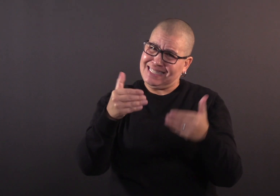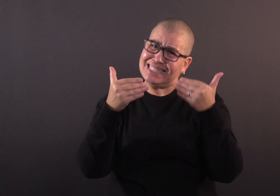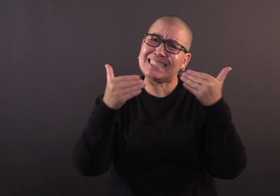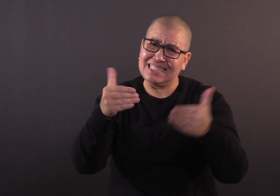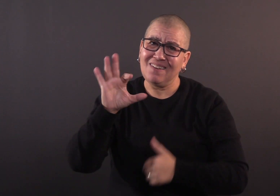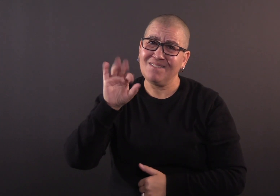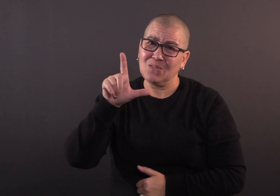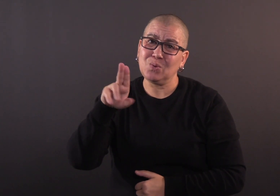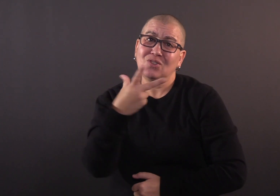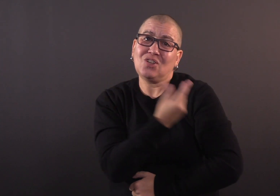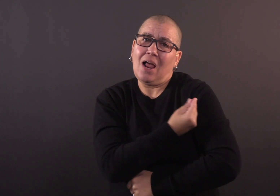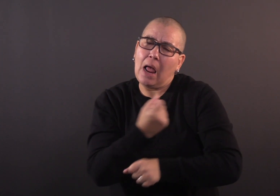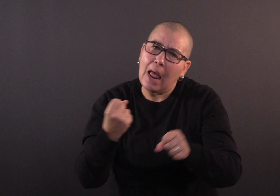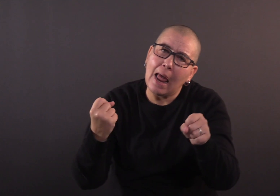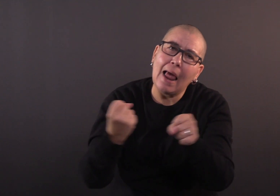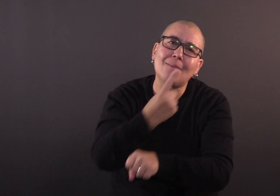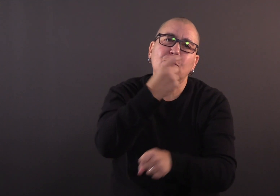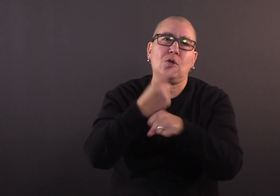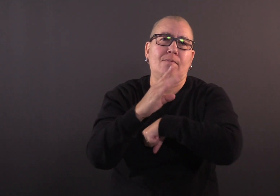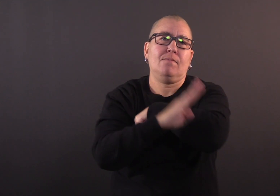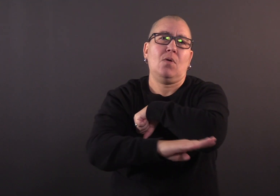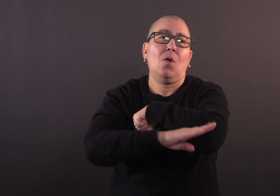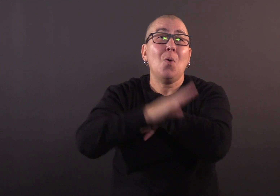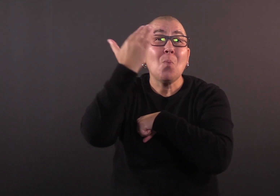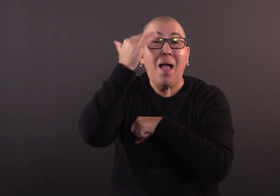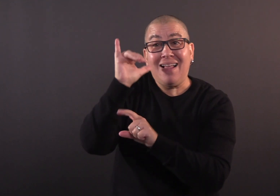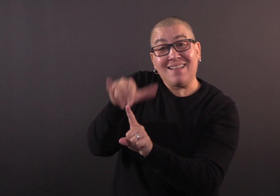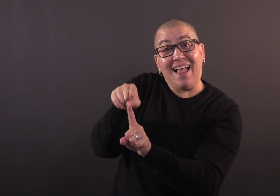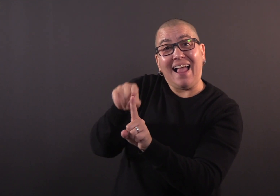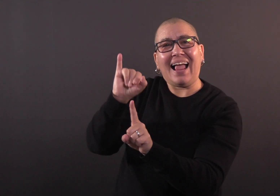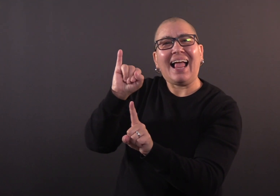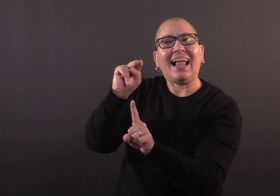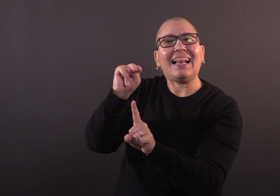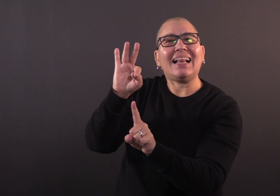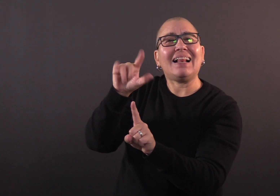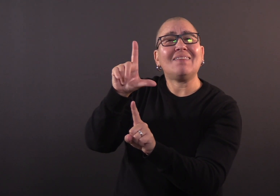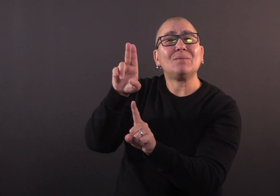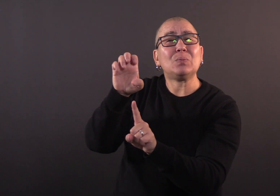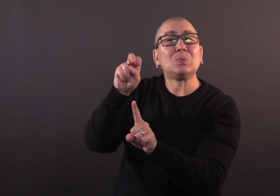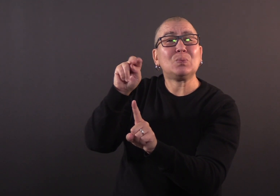the very young and people with weak immune systems, lung, heart or other